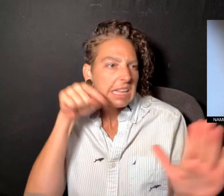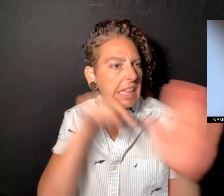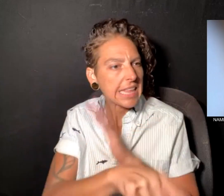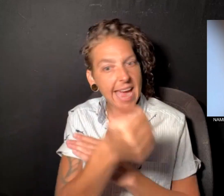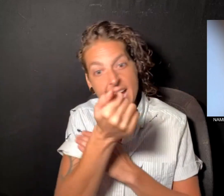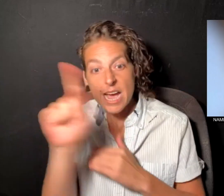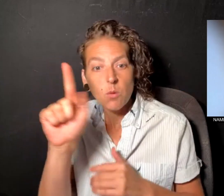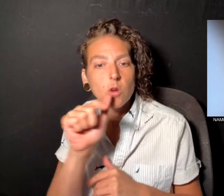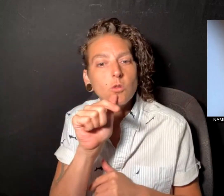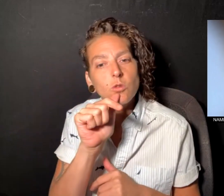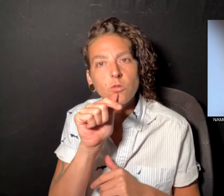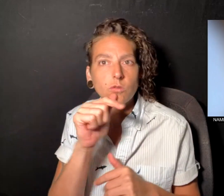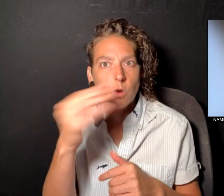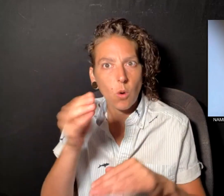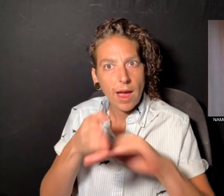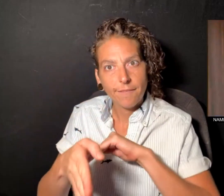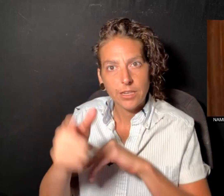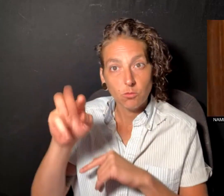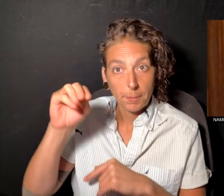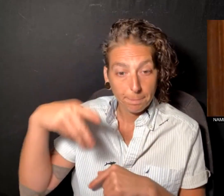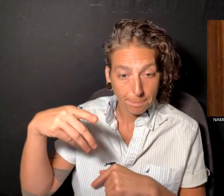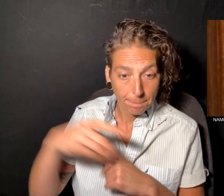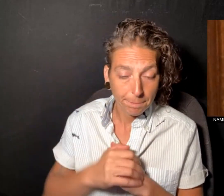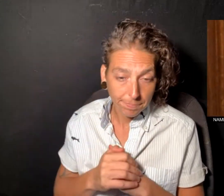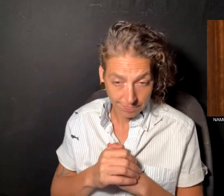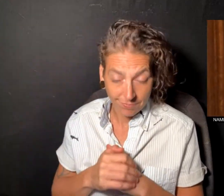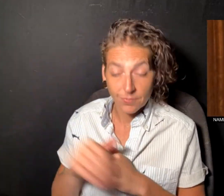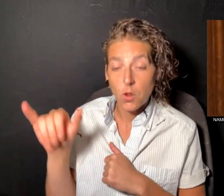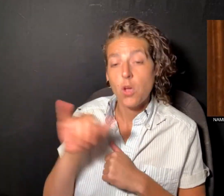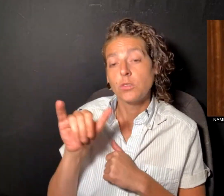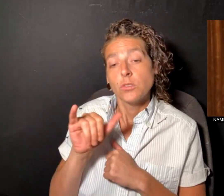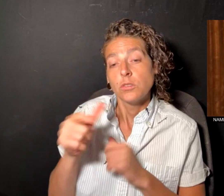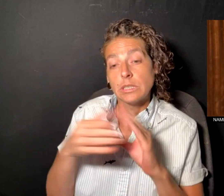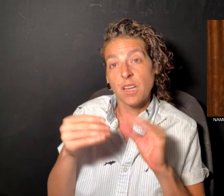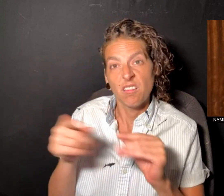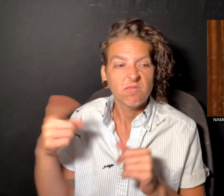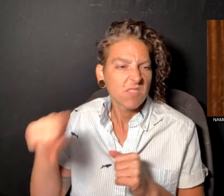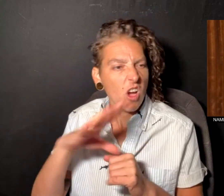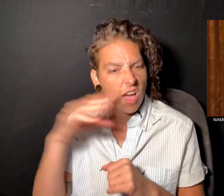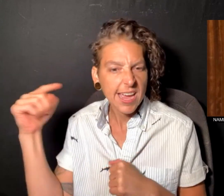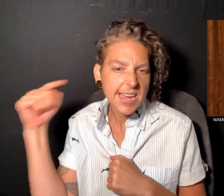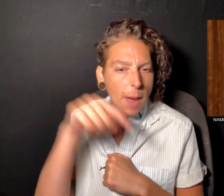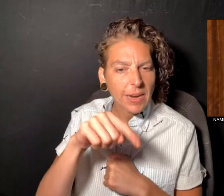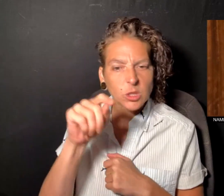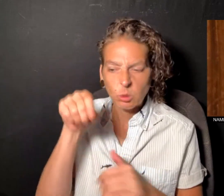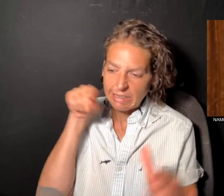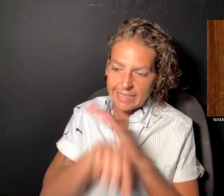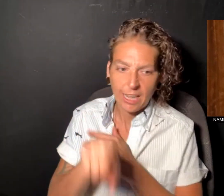went after Trump and saying they are coming to kill her. If Trump does not get elected in